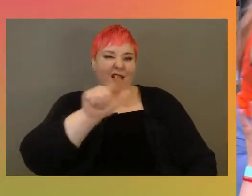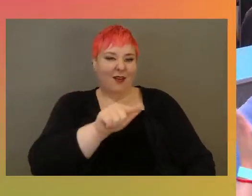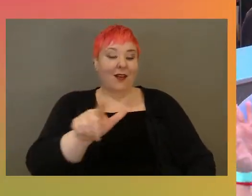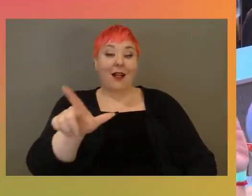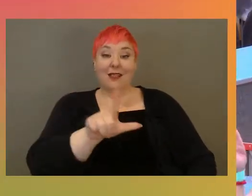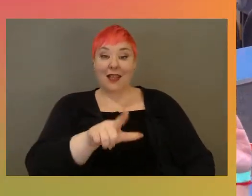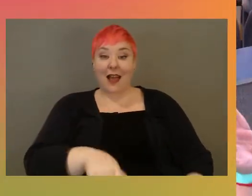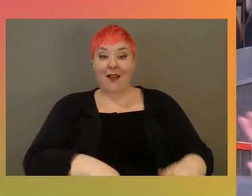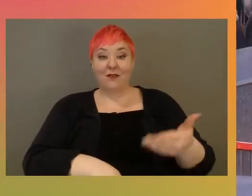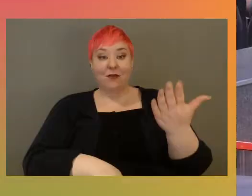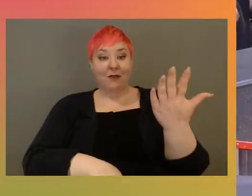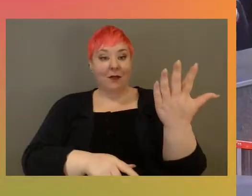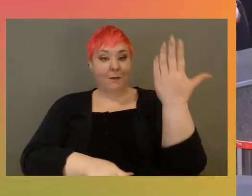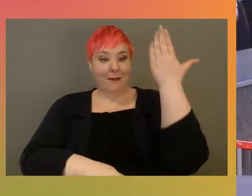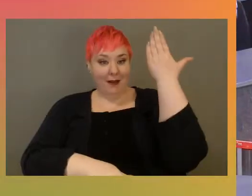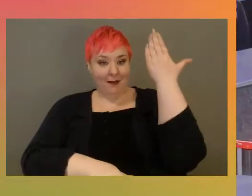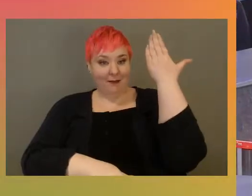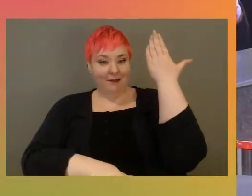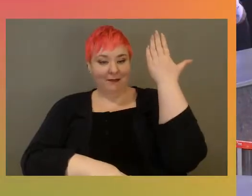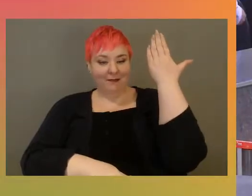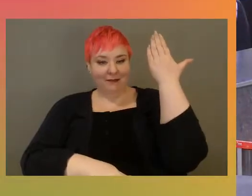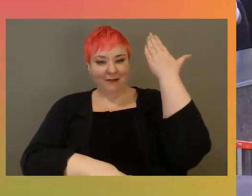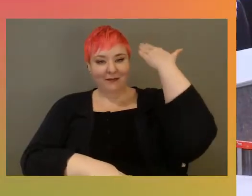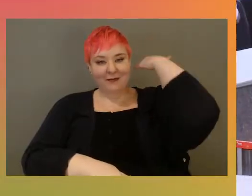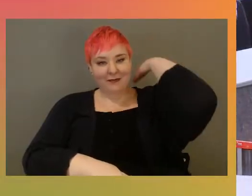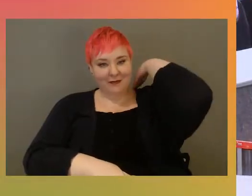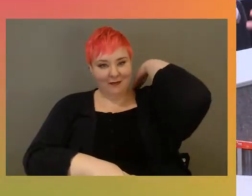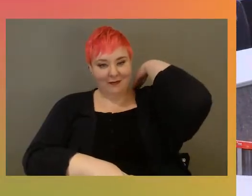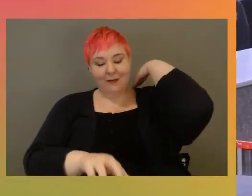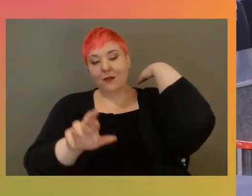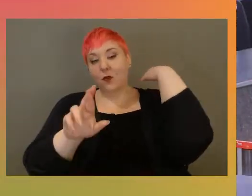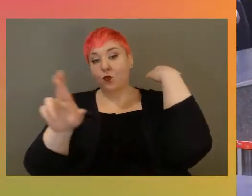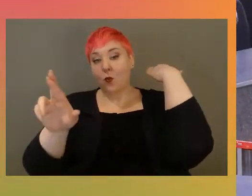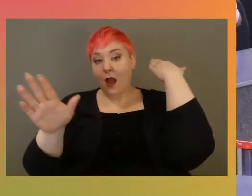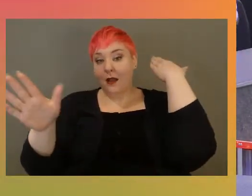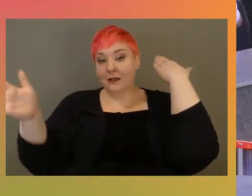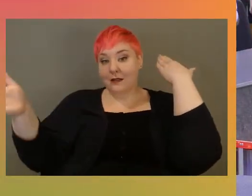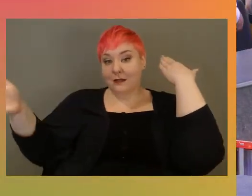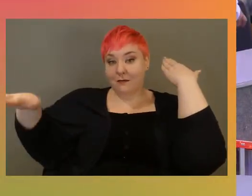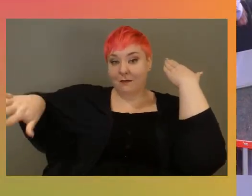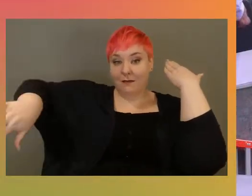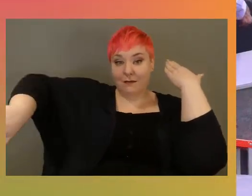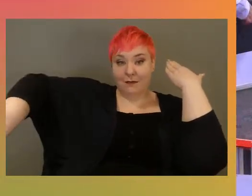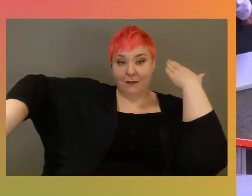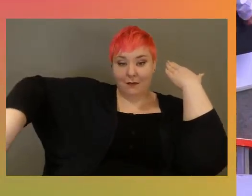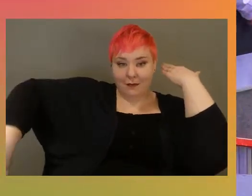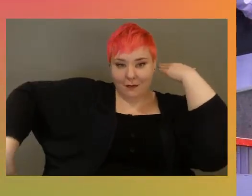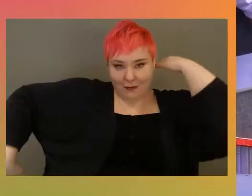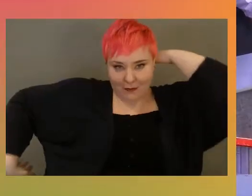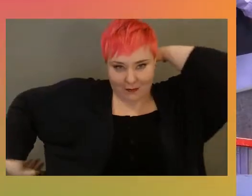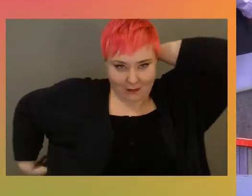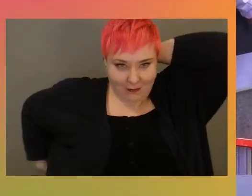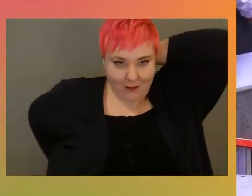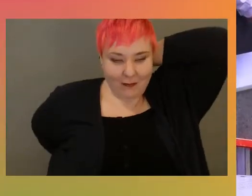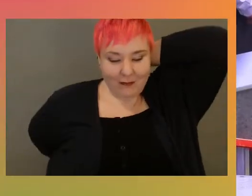AND RELEASE YOUR ARMS DOWN. LIFT YOUR LEFT ARM UP, TURN THE PALM TO FACE BACK, BEND THE